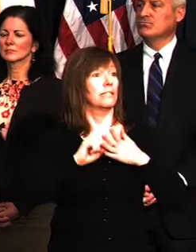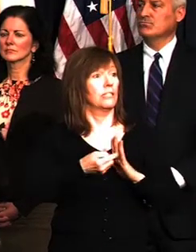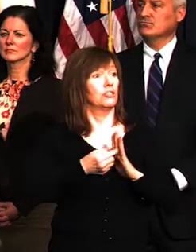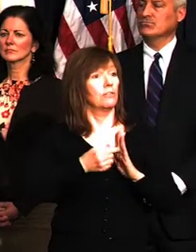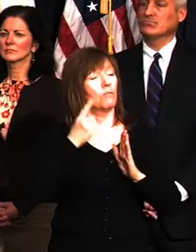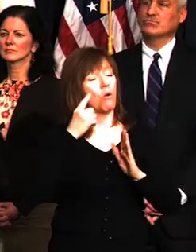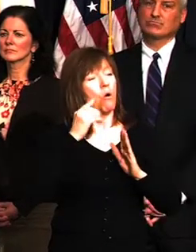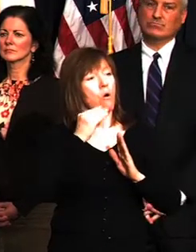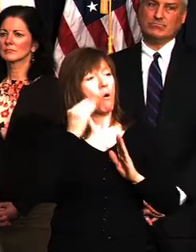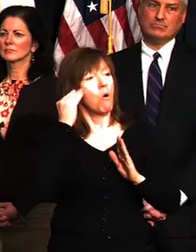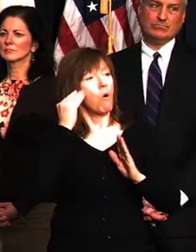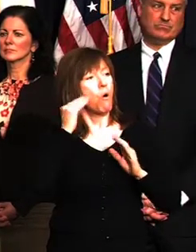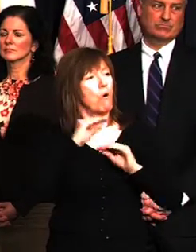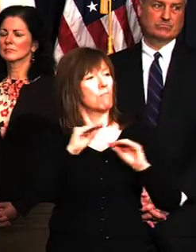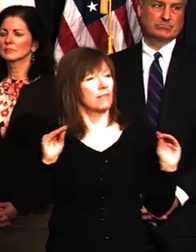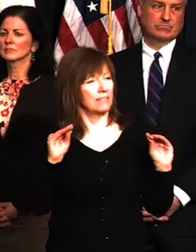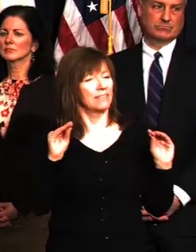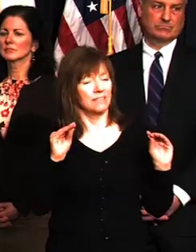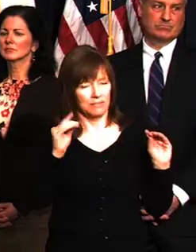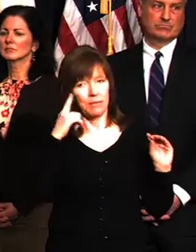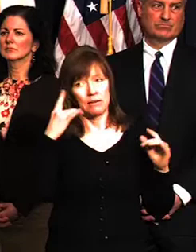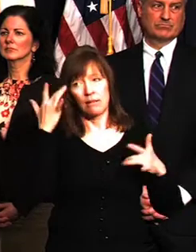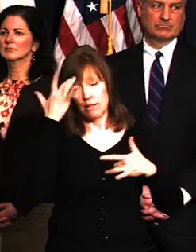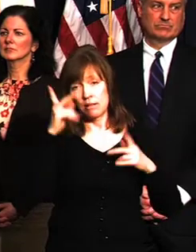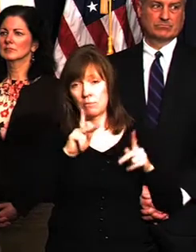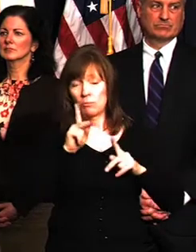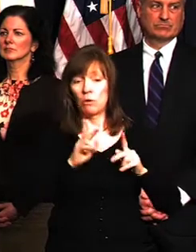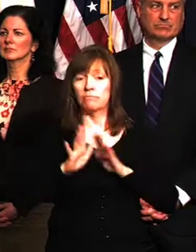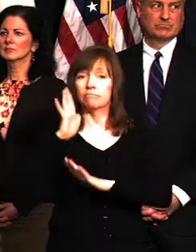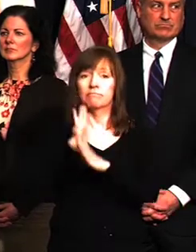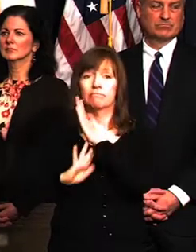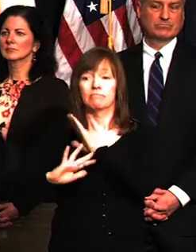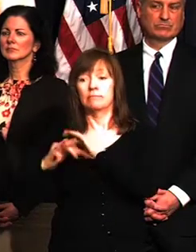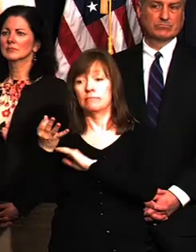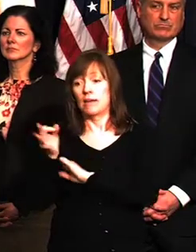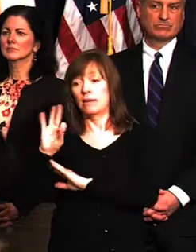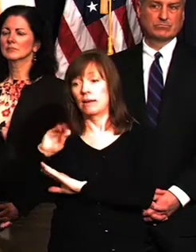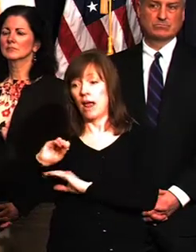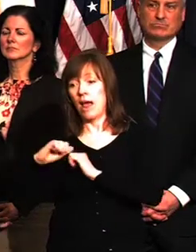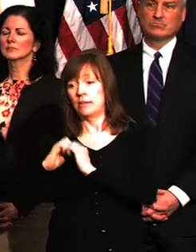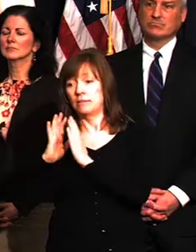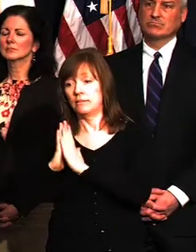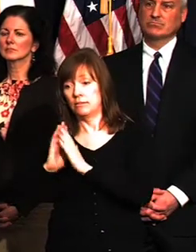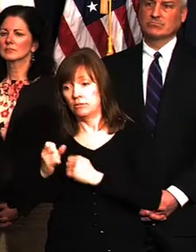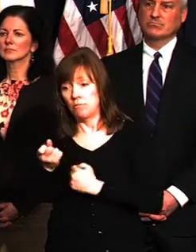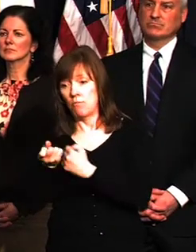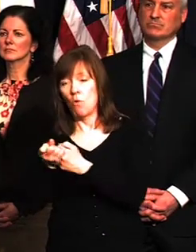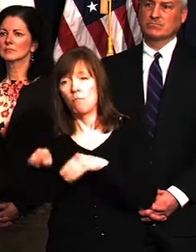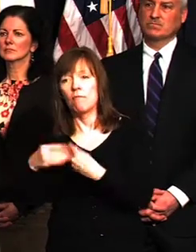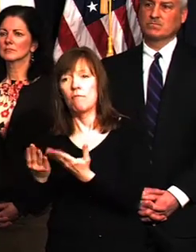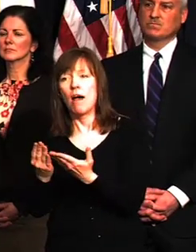enormously successful in the 1990s in providing housing and support services to homeless individuals